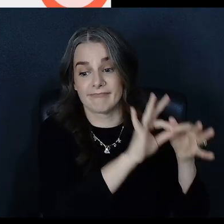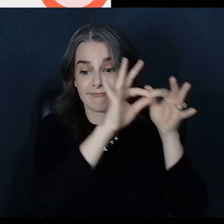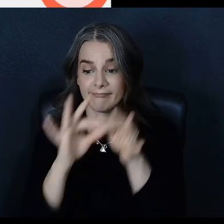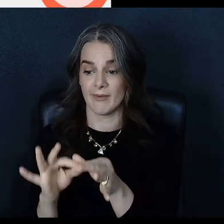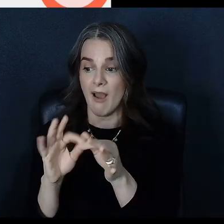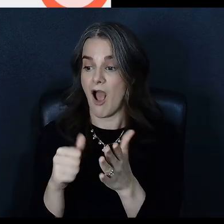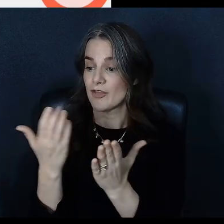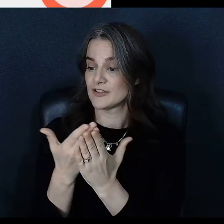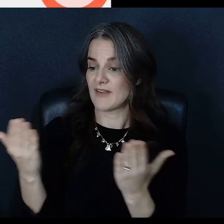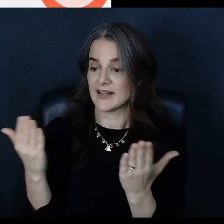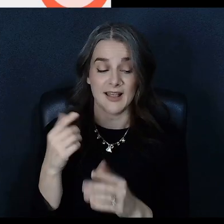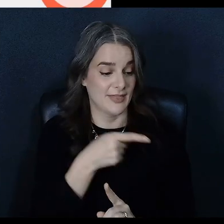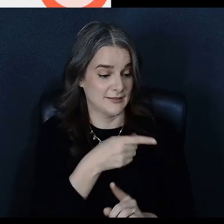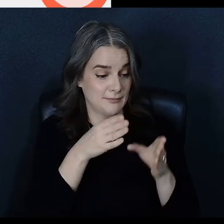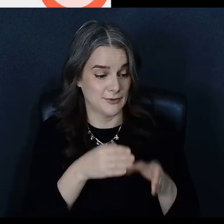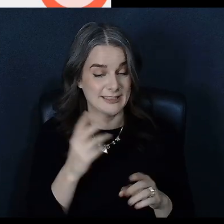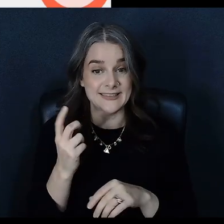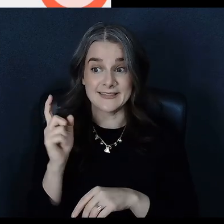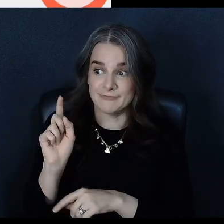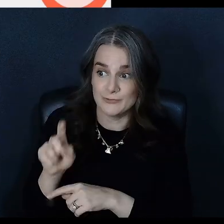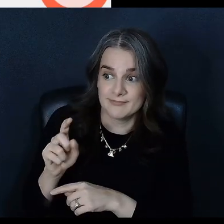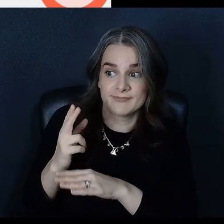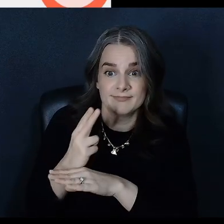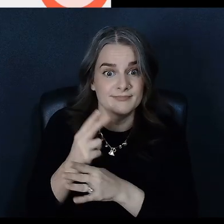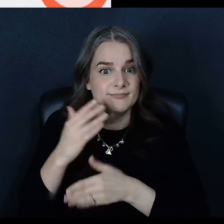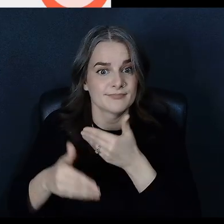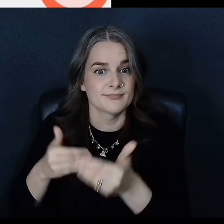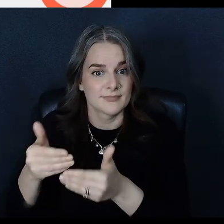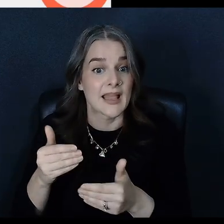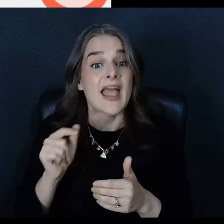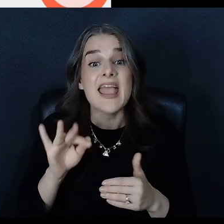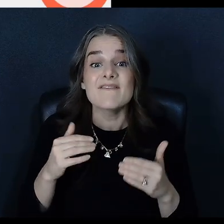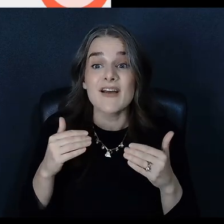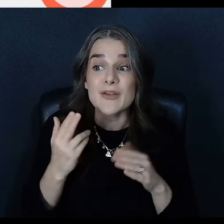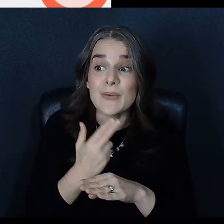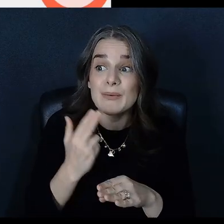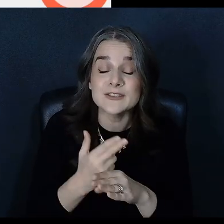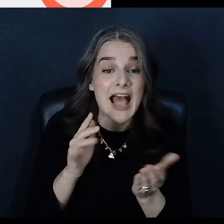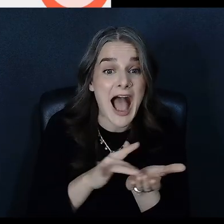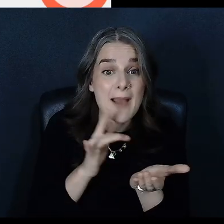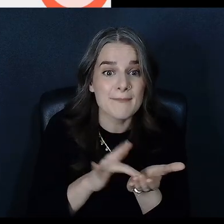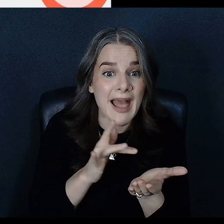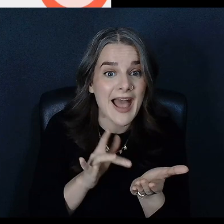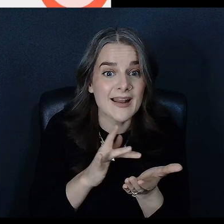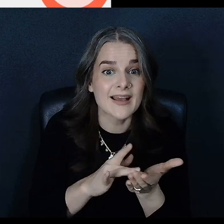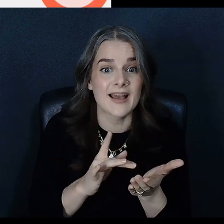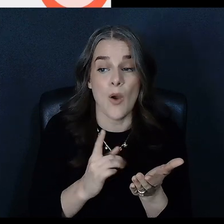If this person uses an iPad and they're a single-switch user, you don't plug a switch into an iPad.